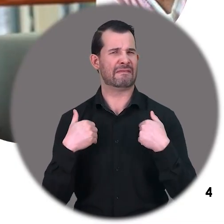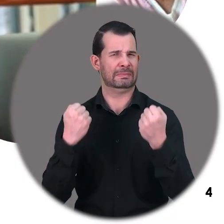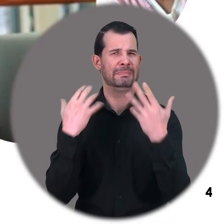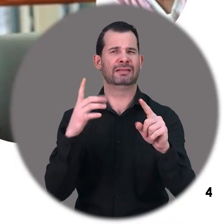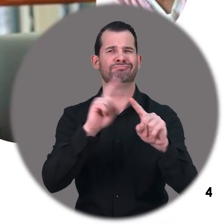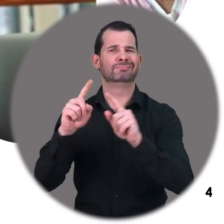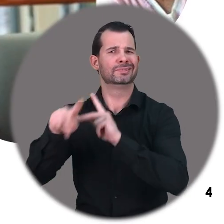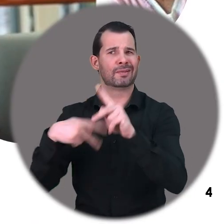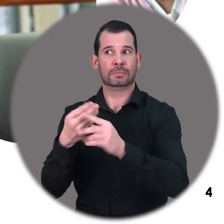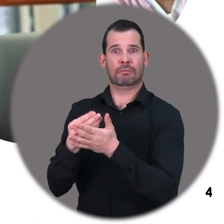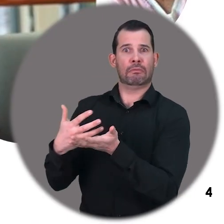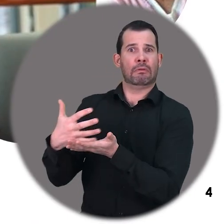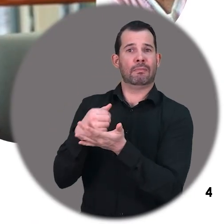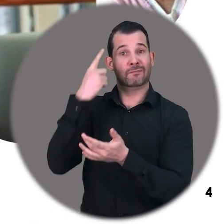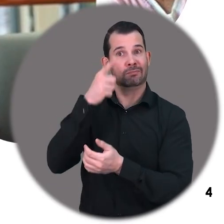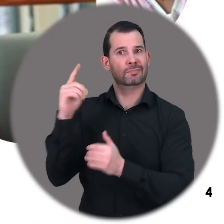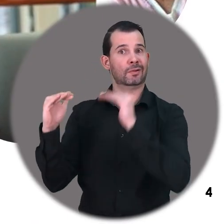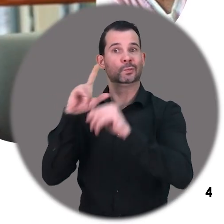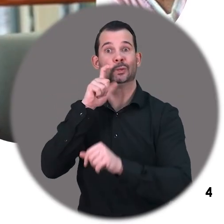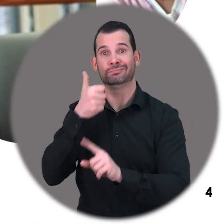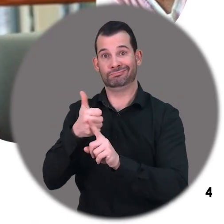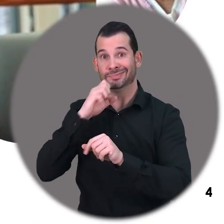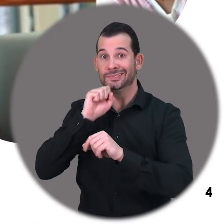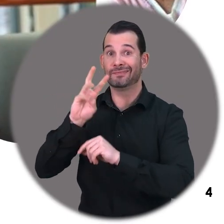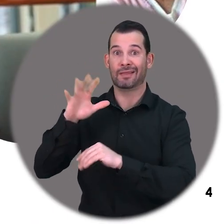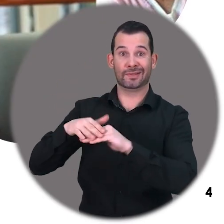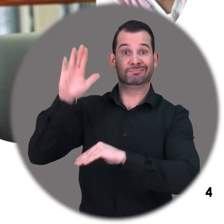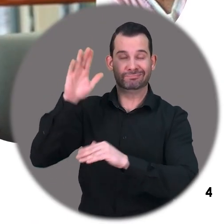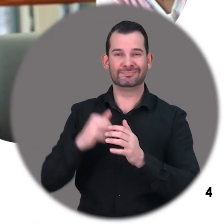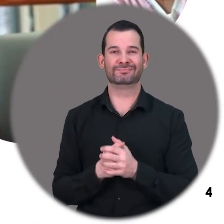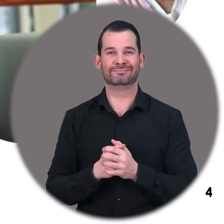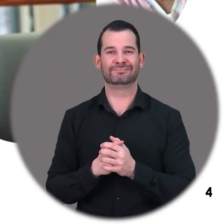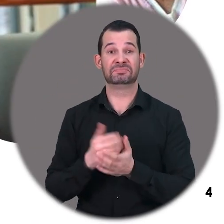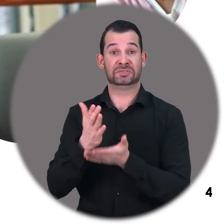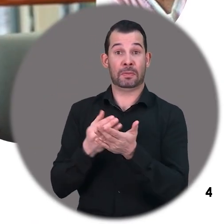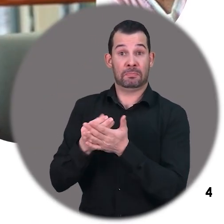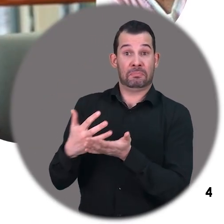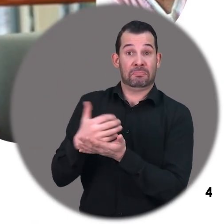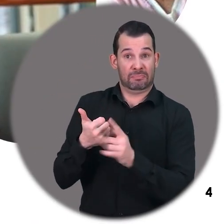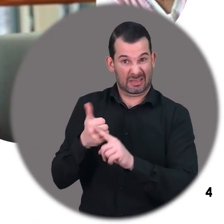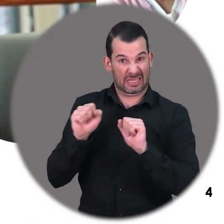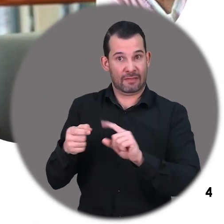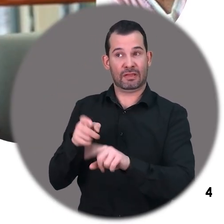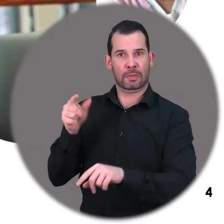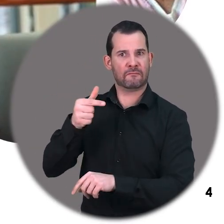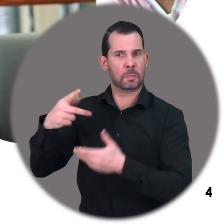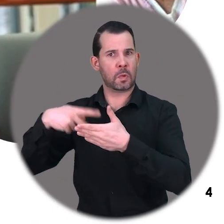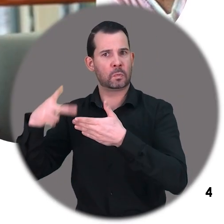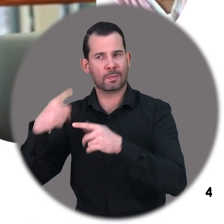There are many types of income for adults 65 years and older. Some income can come from government programs